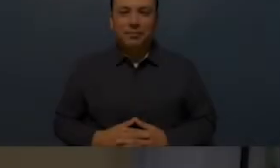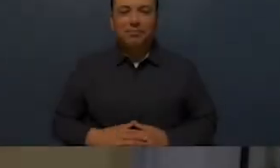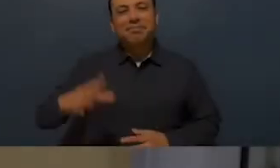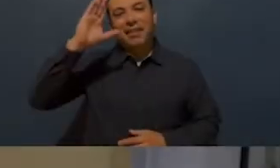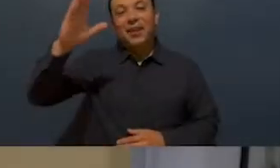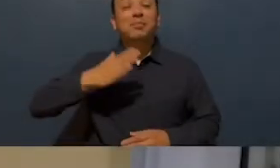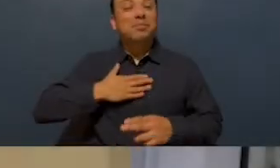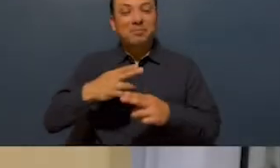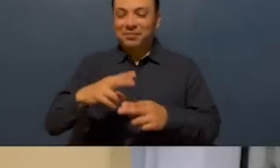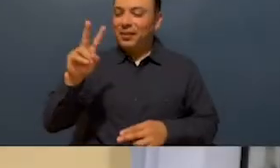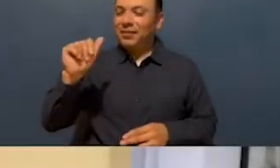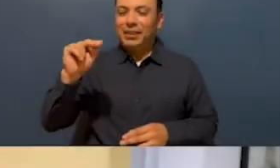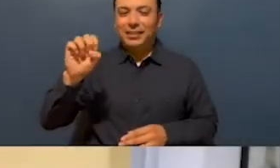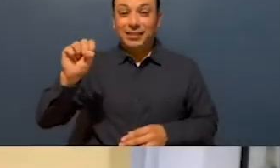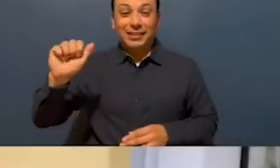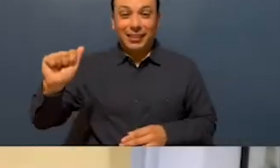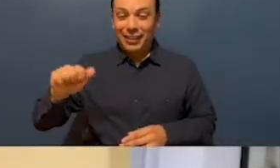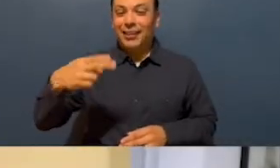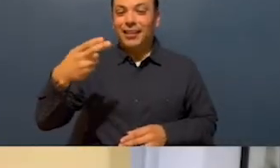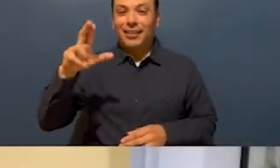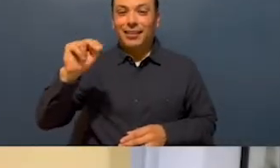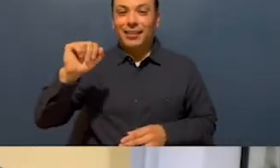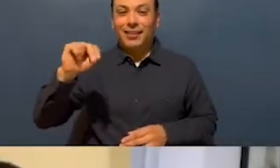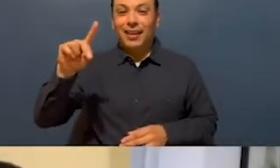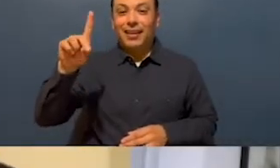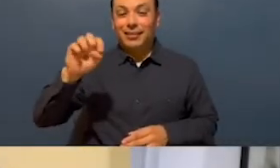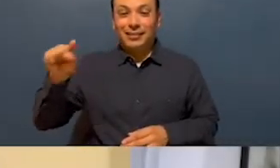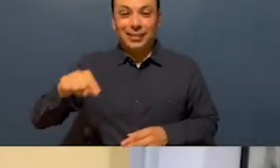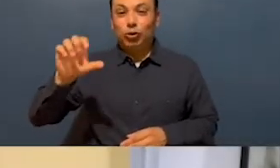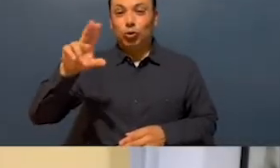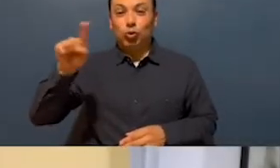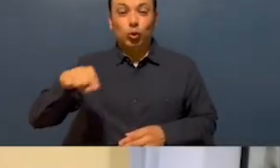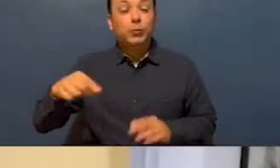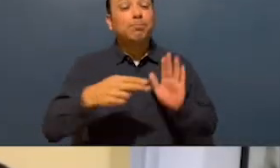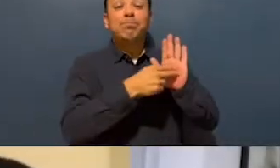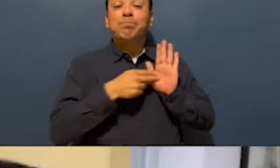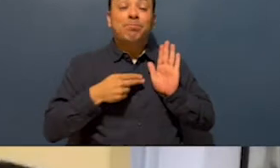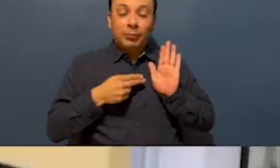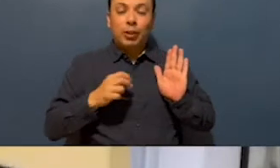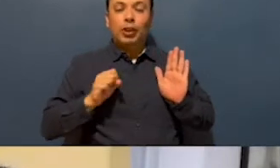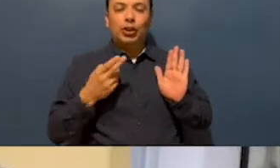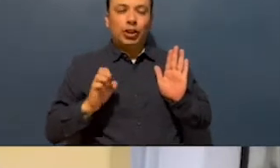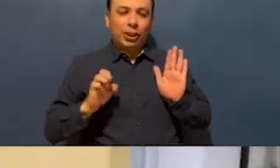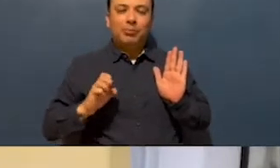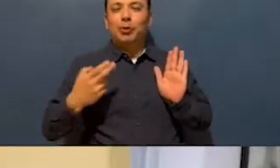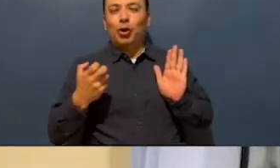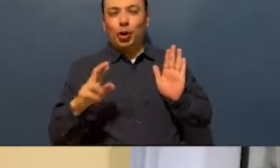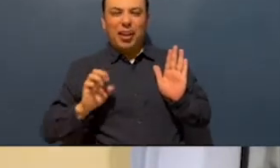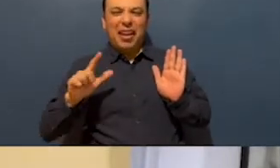Hello everyone, my name is Vanessa Hernández Cruz, pronouns she, her, ella. I currently reside